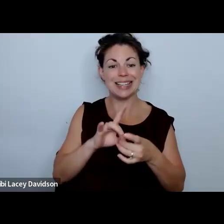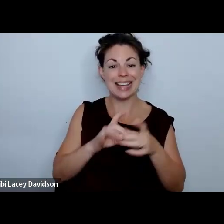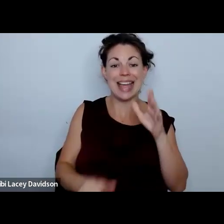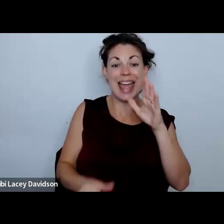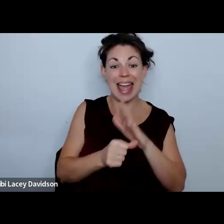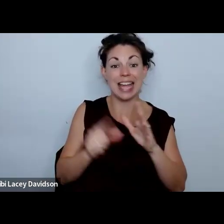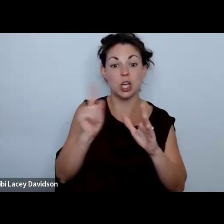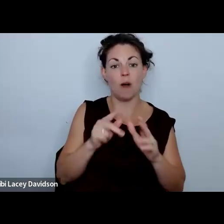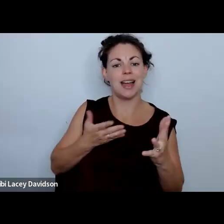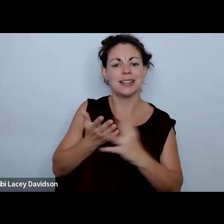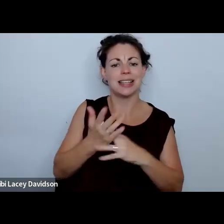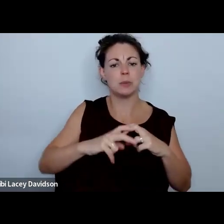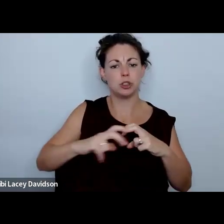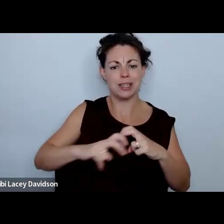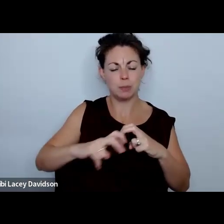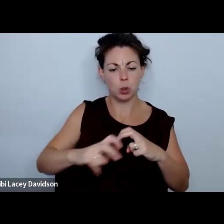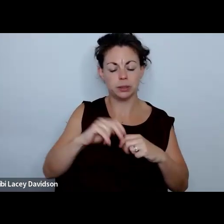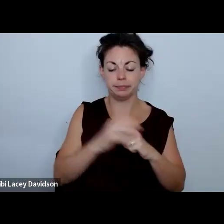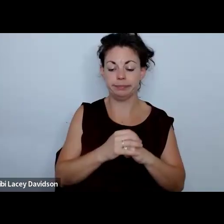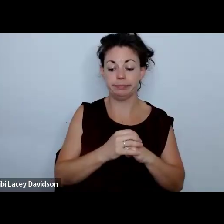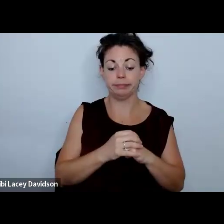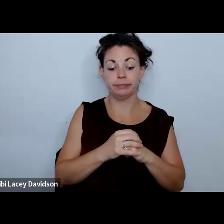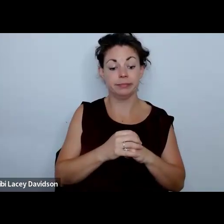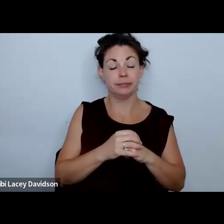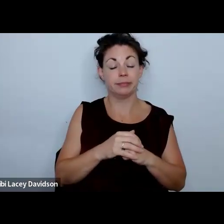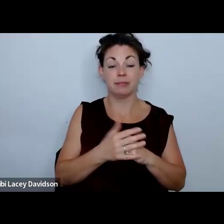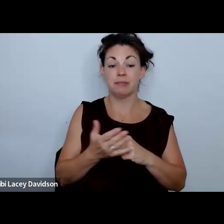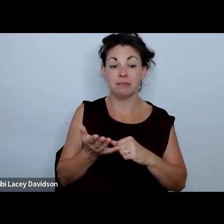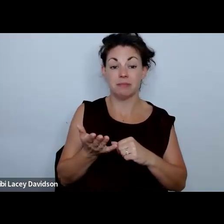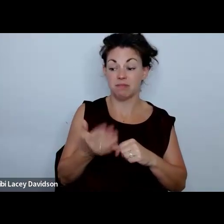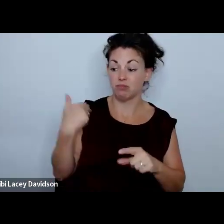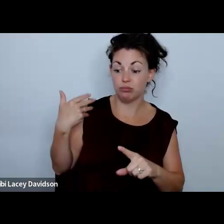Connect became a partner in the National Centre for Accessible Transport,